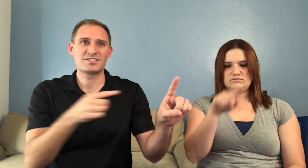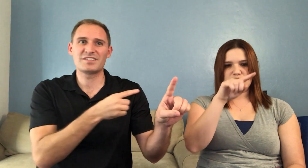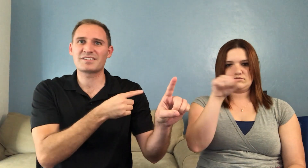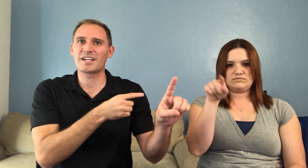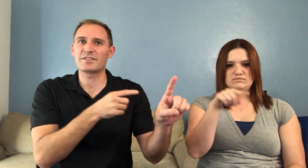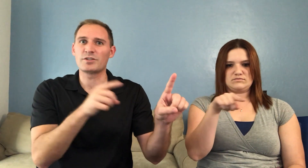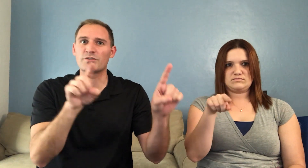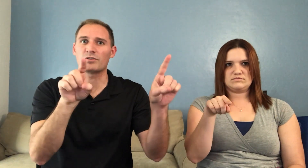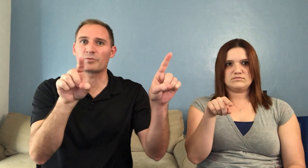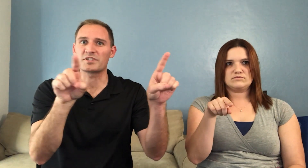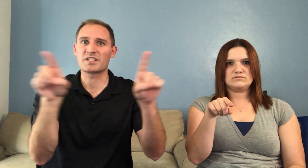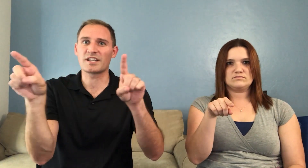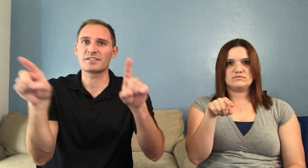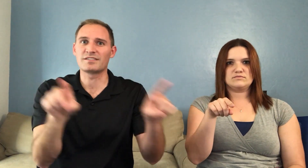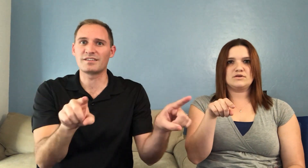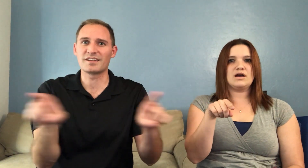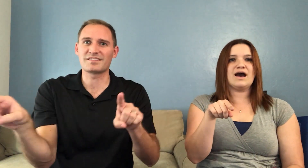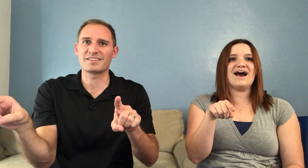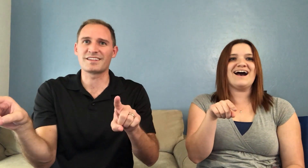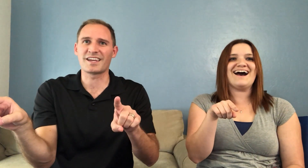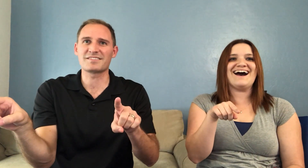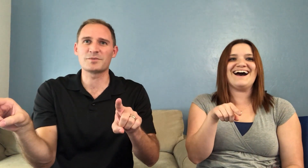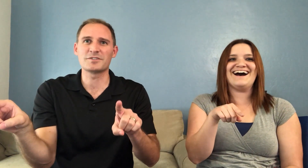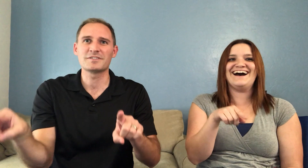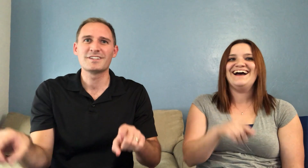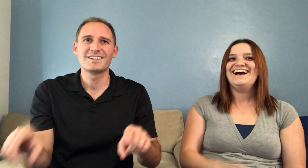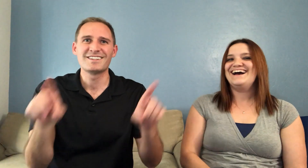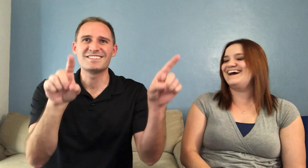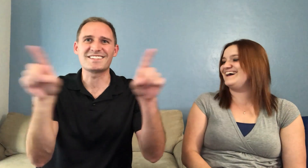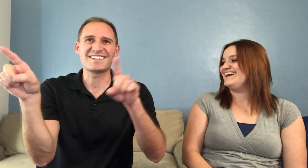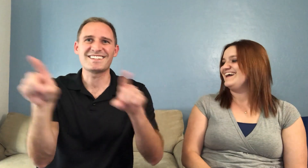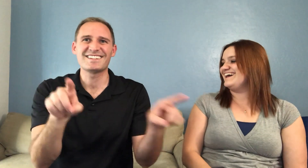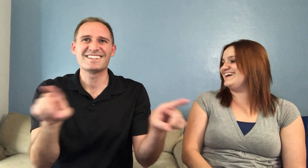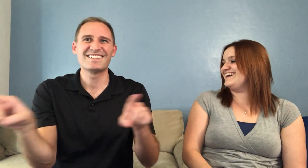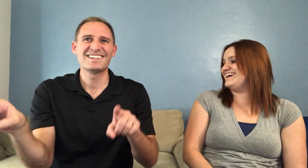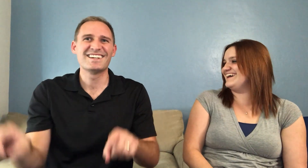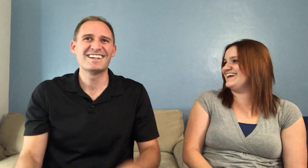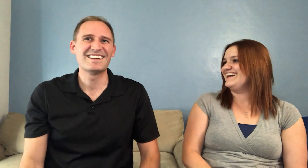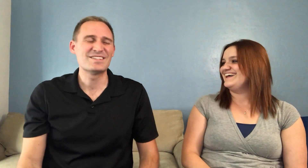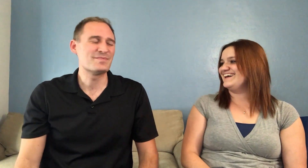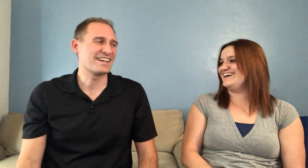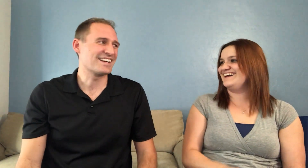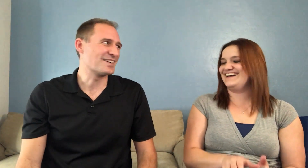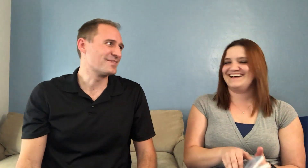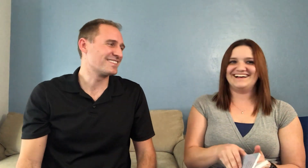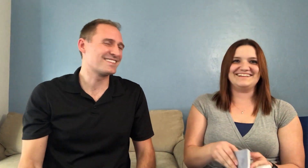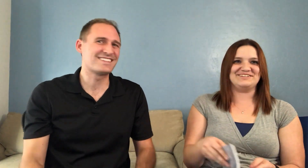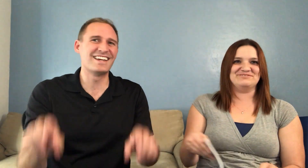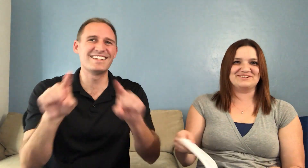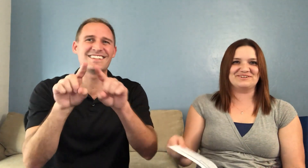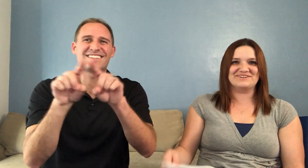she's a kind of a unicorn where she kind of does the dancer z, but um.. A unicorn!